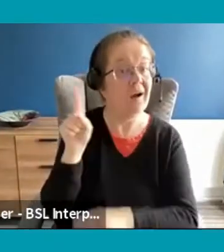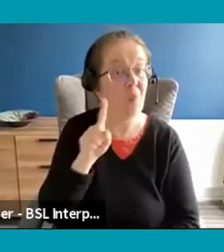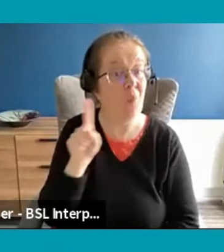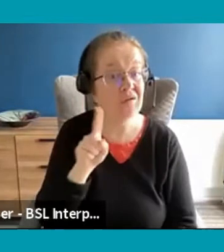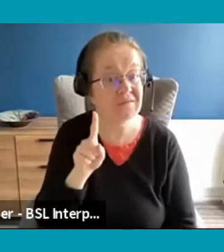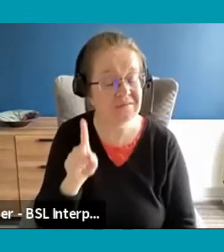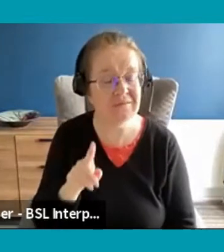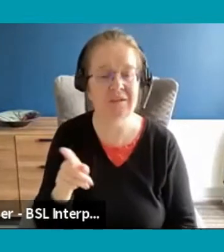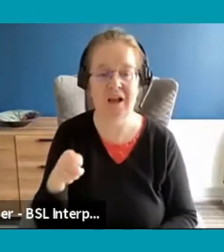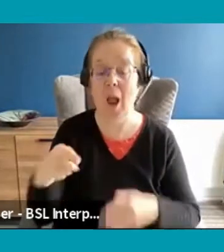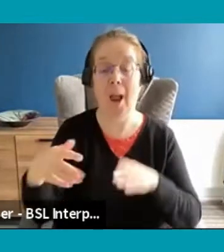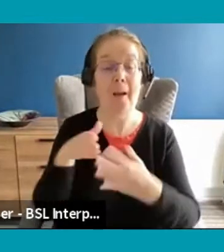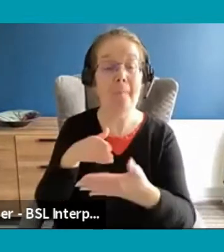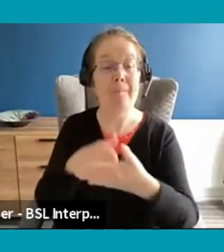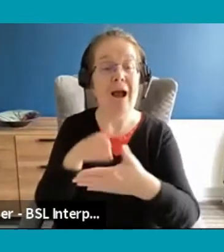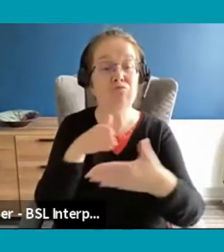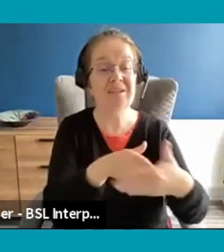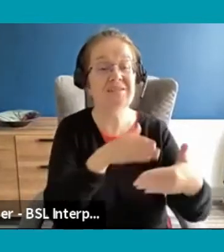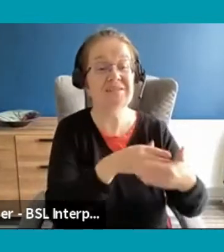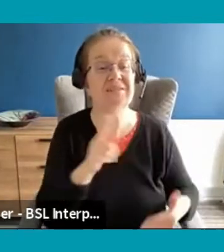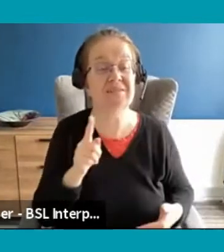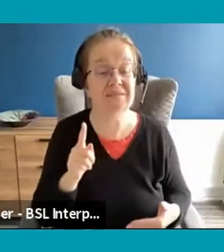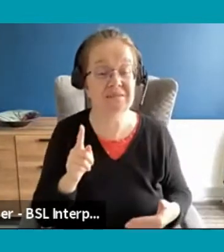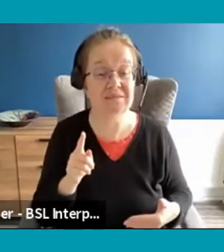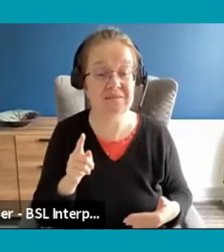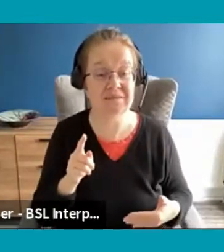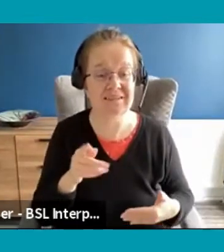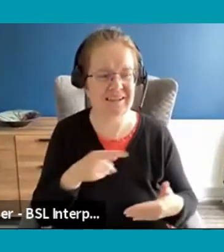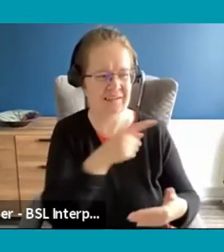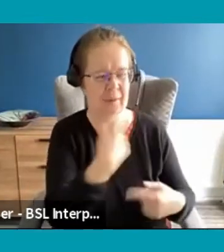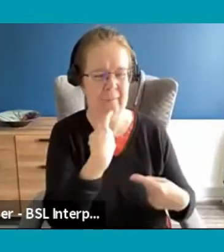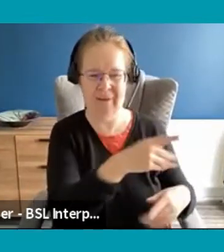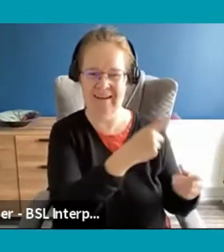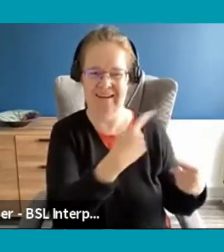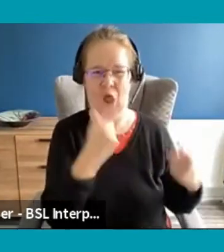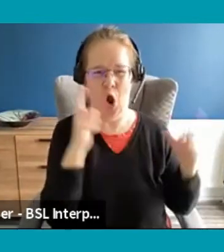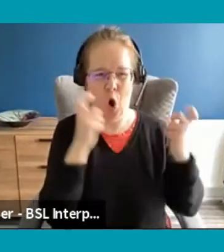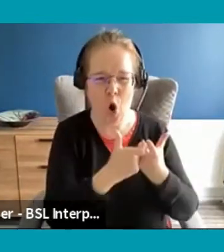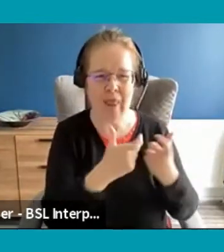all these barriers that people had. Mentioned from college or school or in the